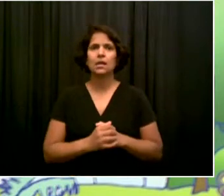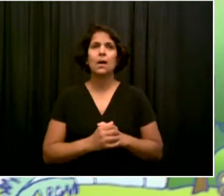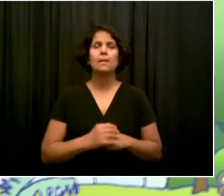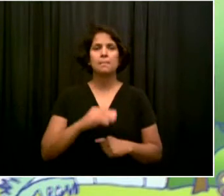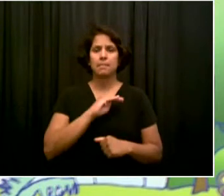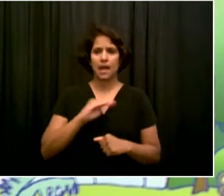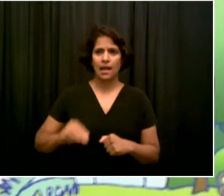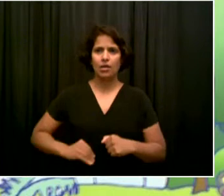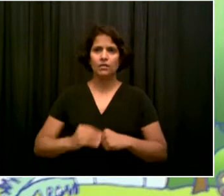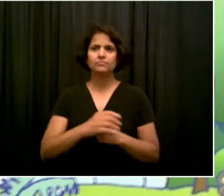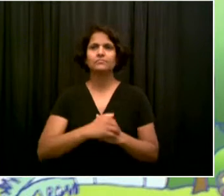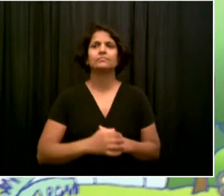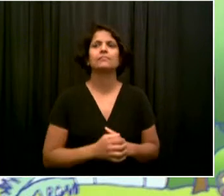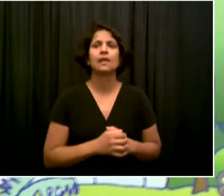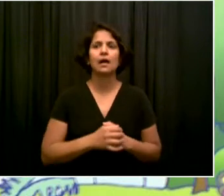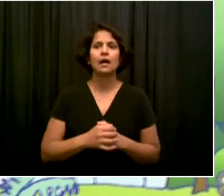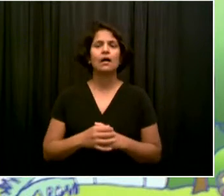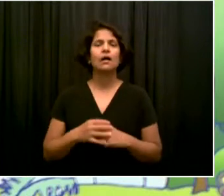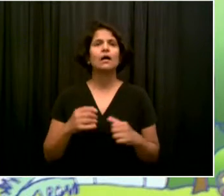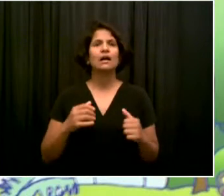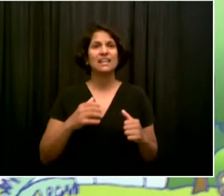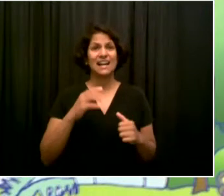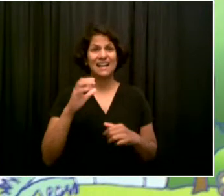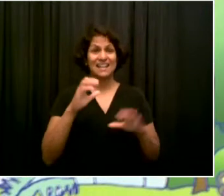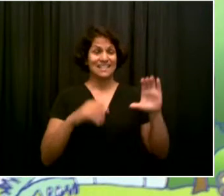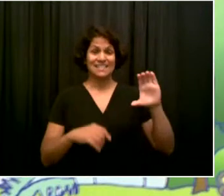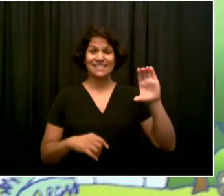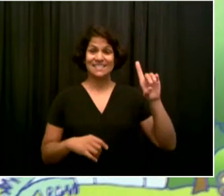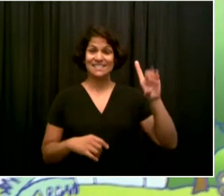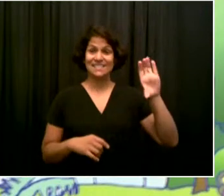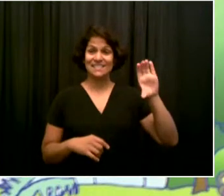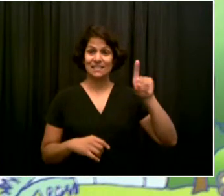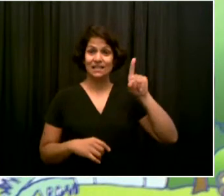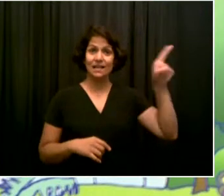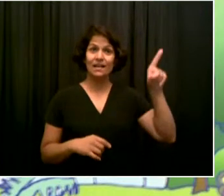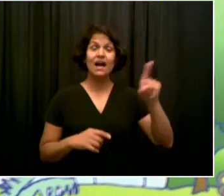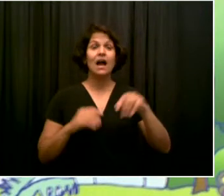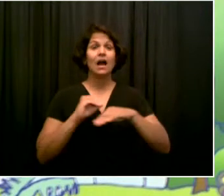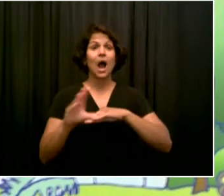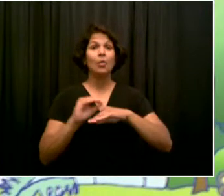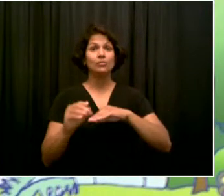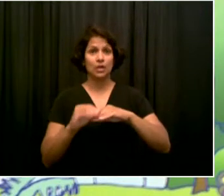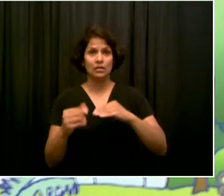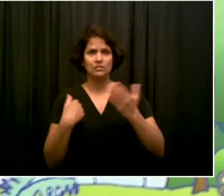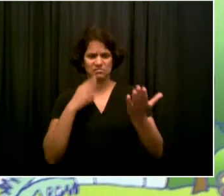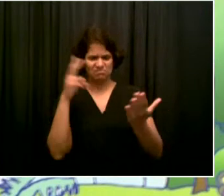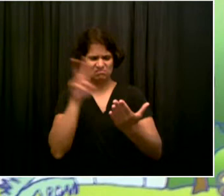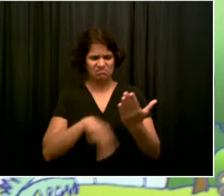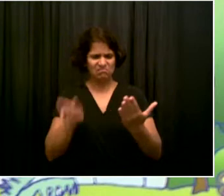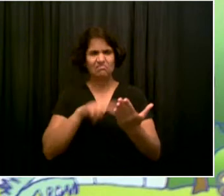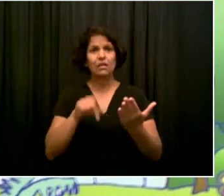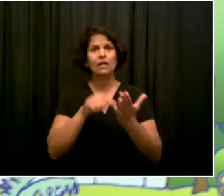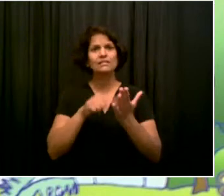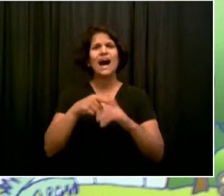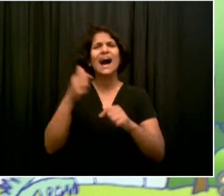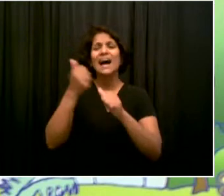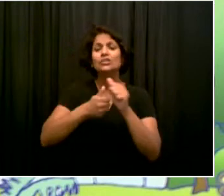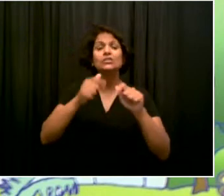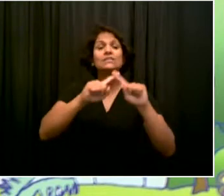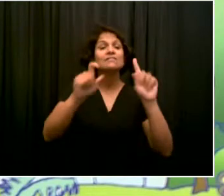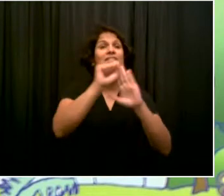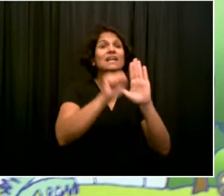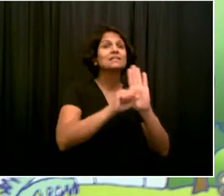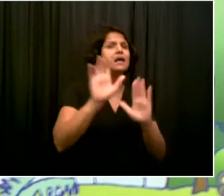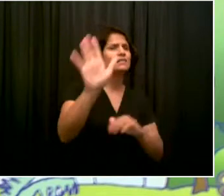TOD R. KATZ AND